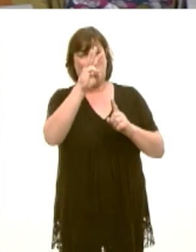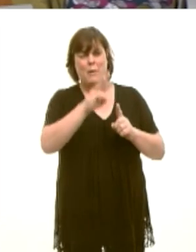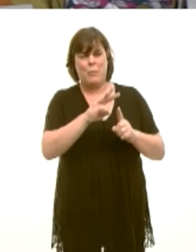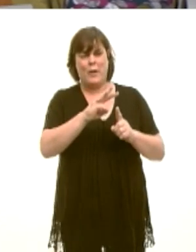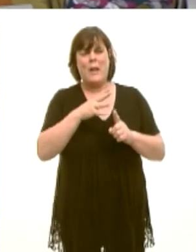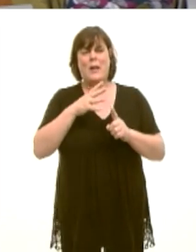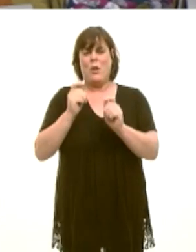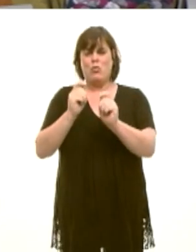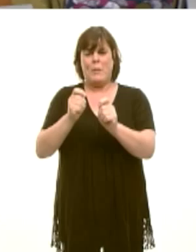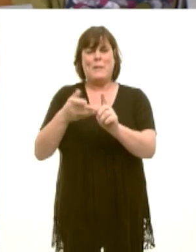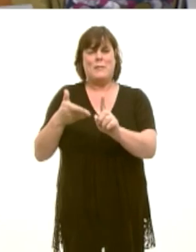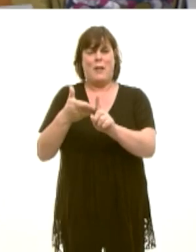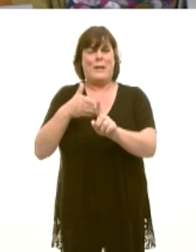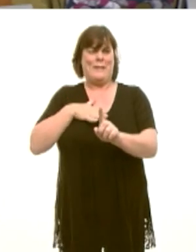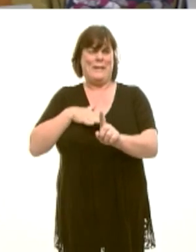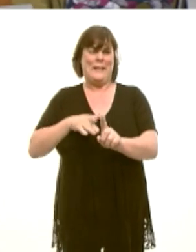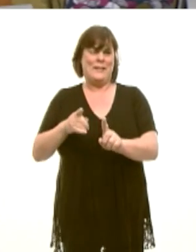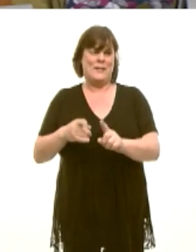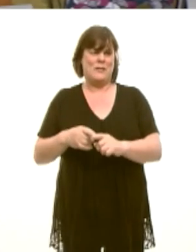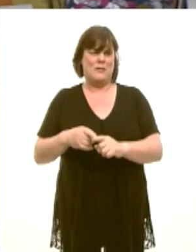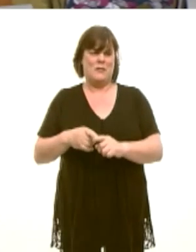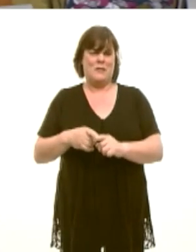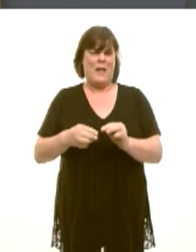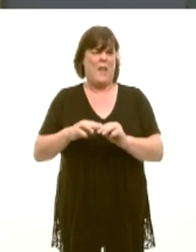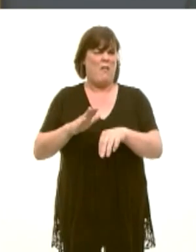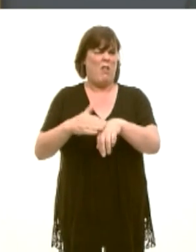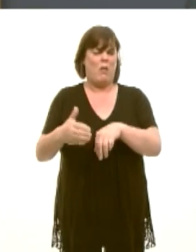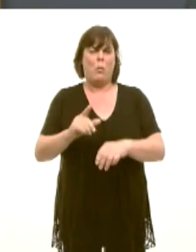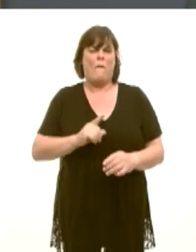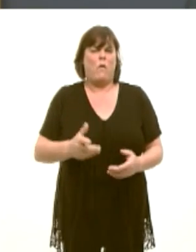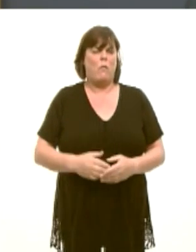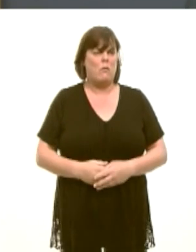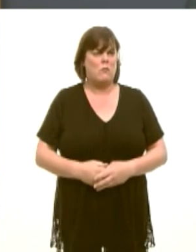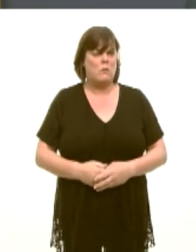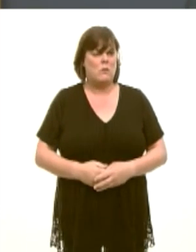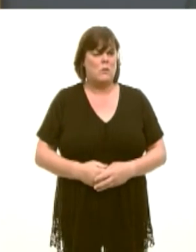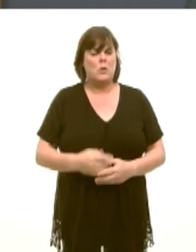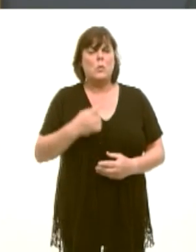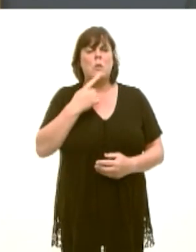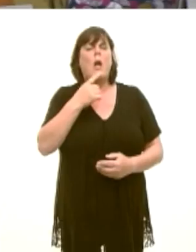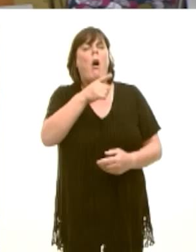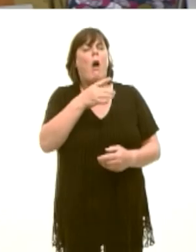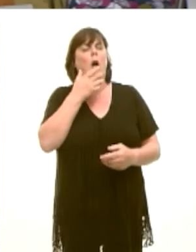of treatment is pointless. Why would you say to people, ëWell, we have a target for you